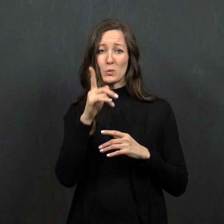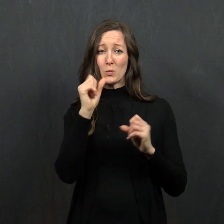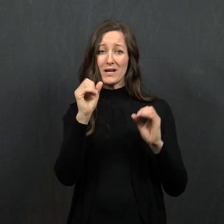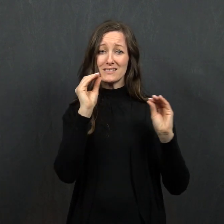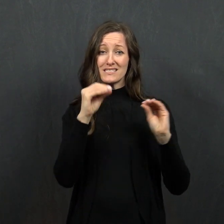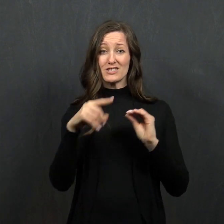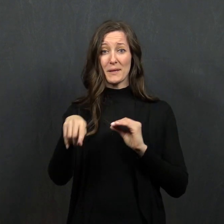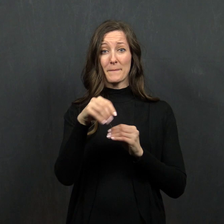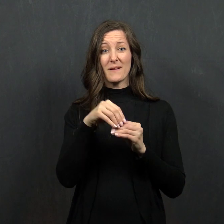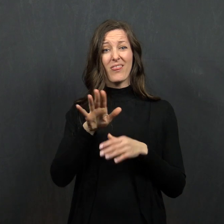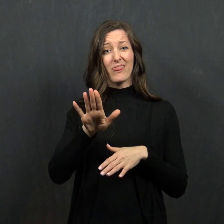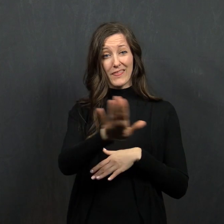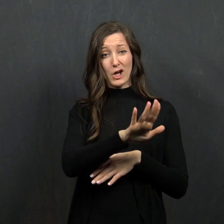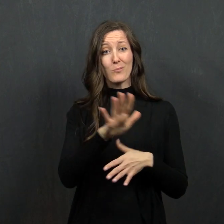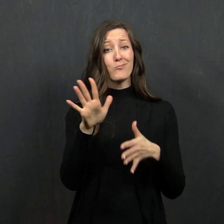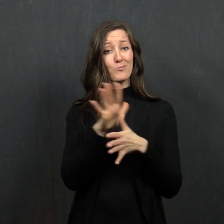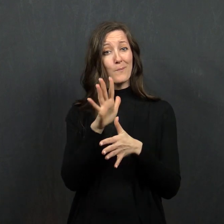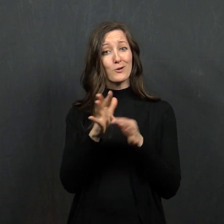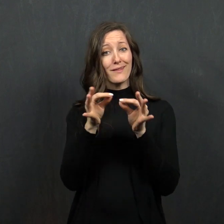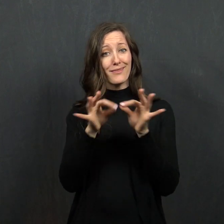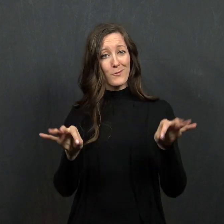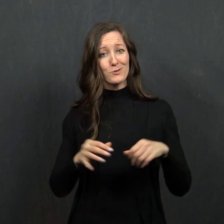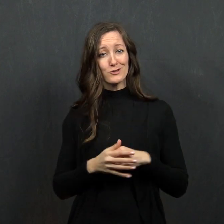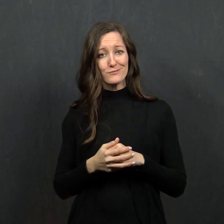who can teach them in their preferred language.